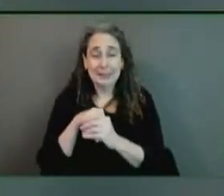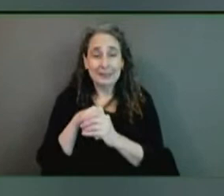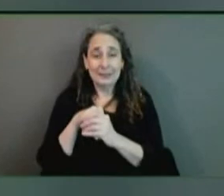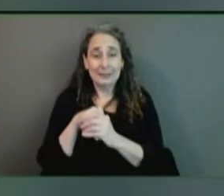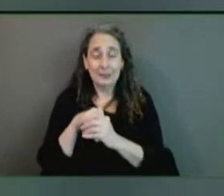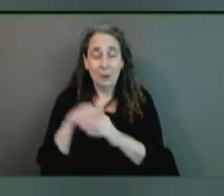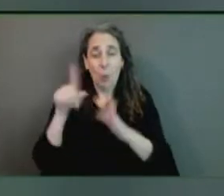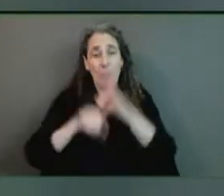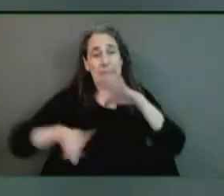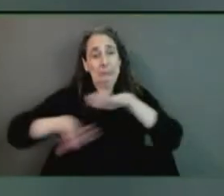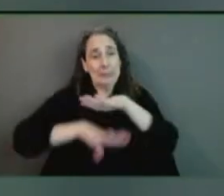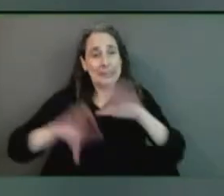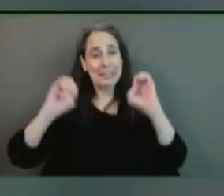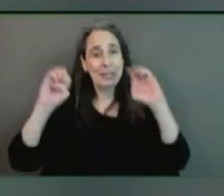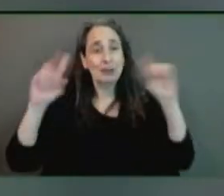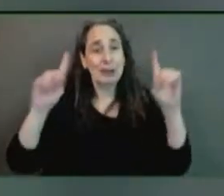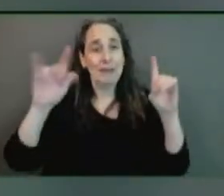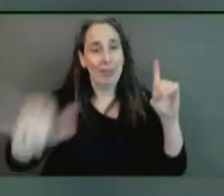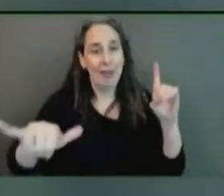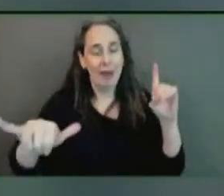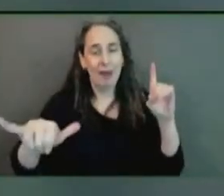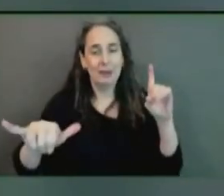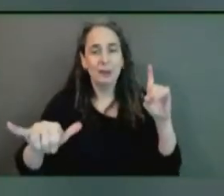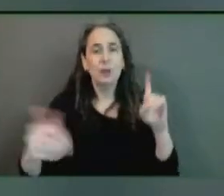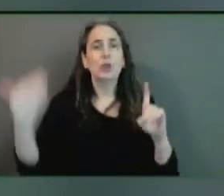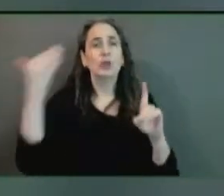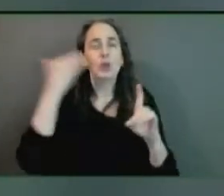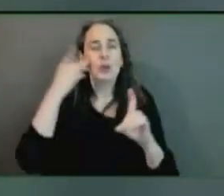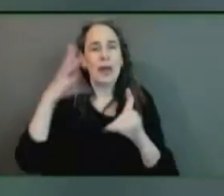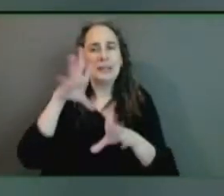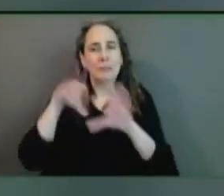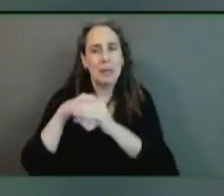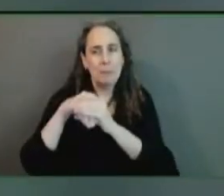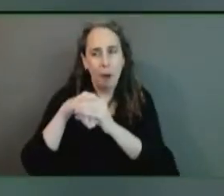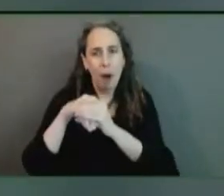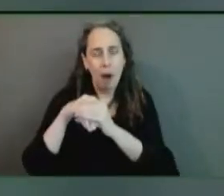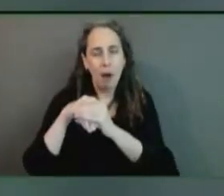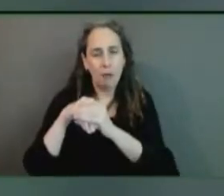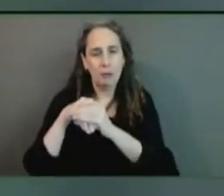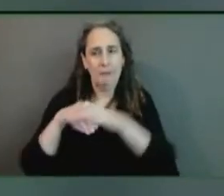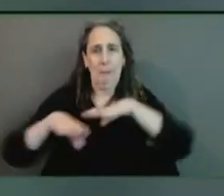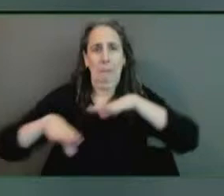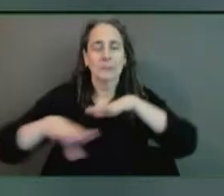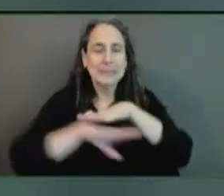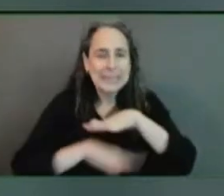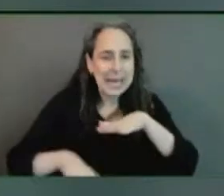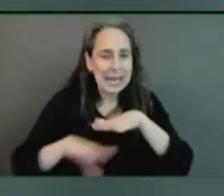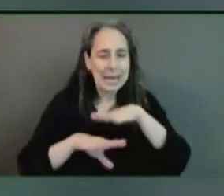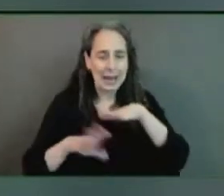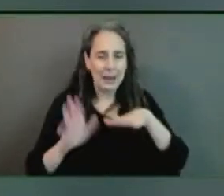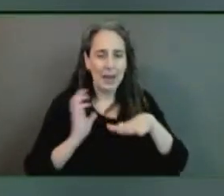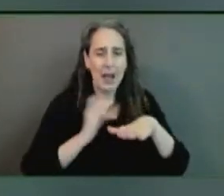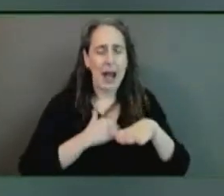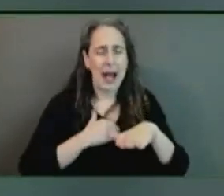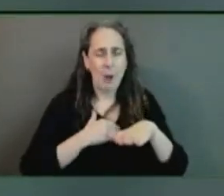are part of just the DNA of what education is. And so knowing